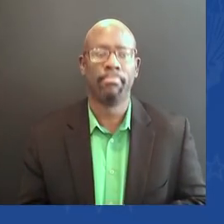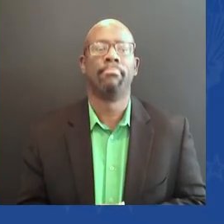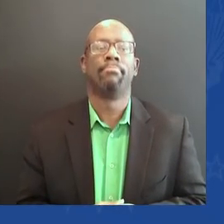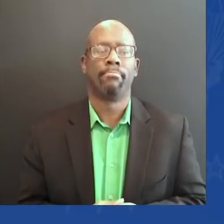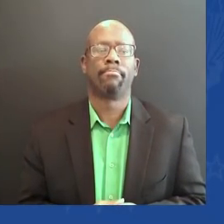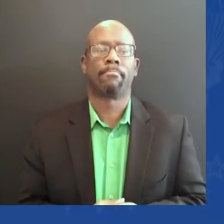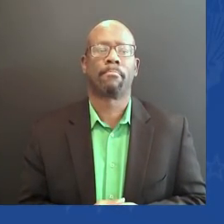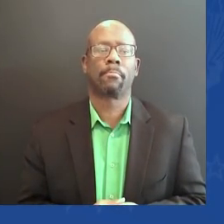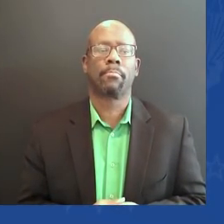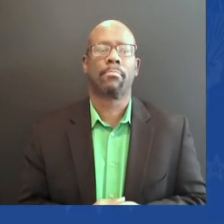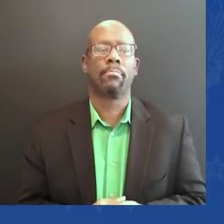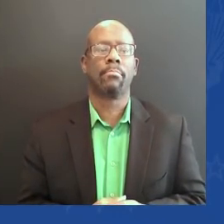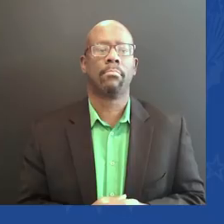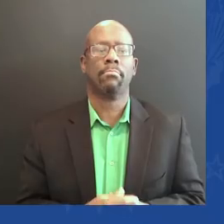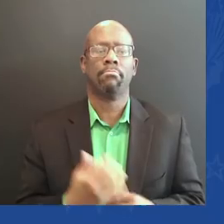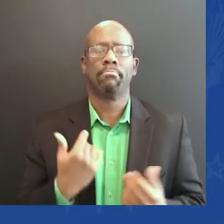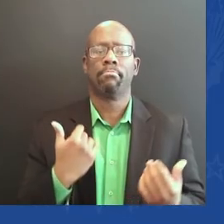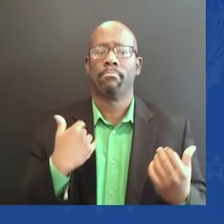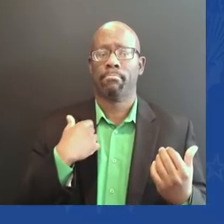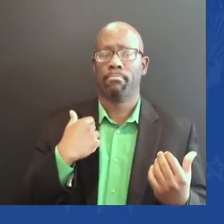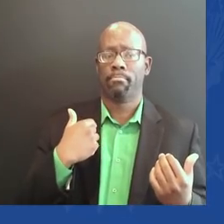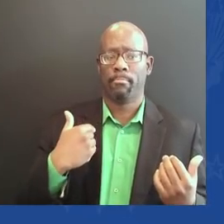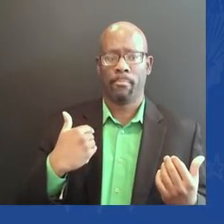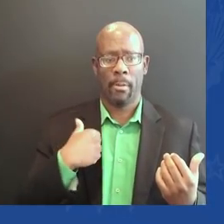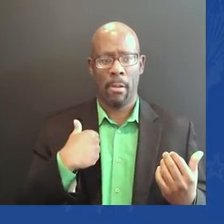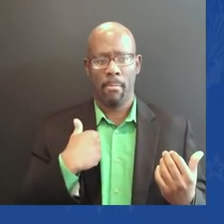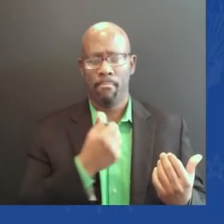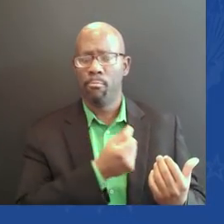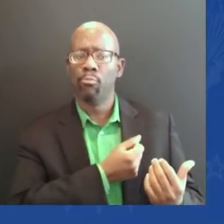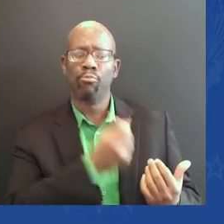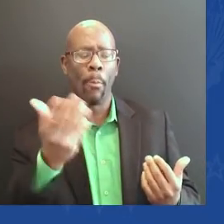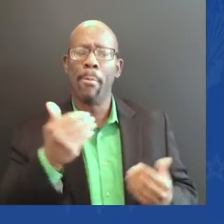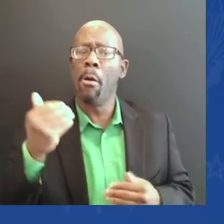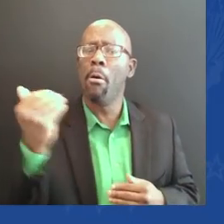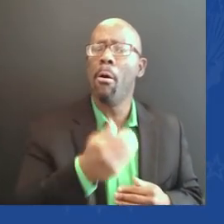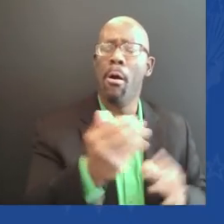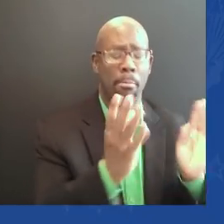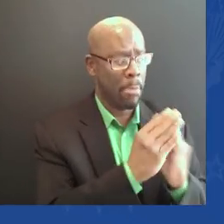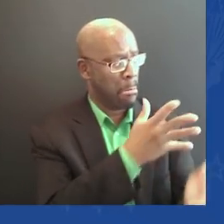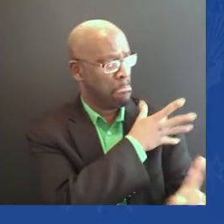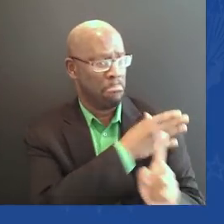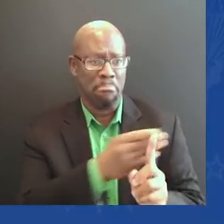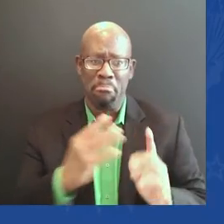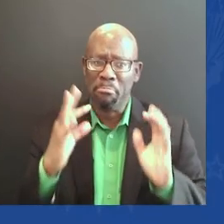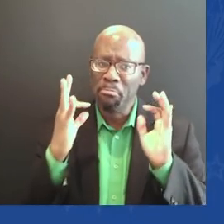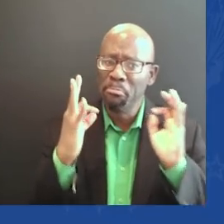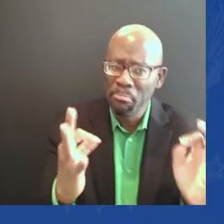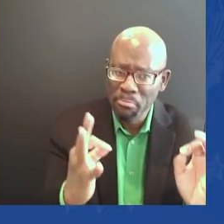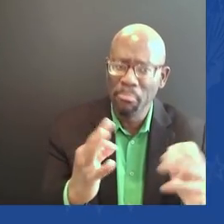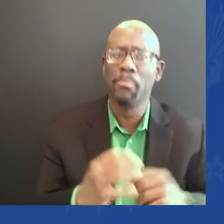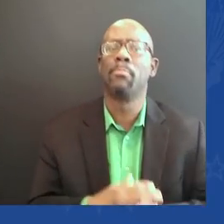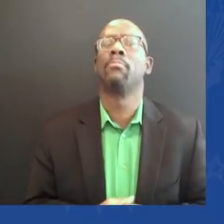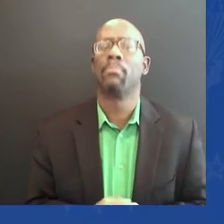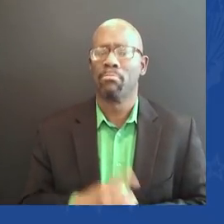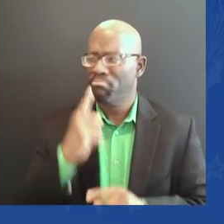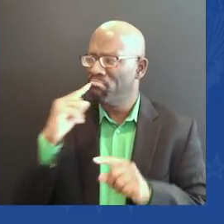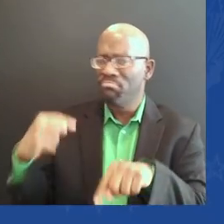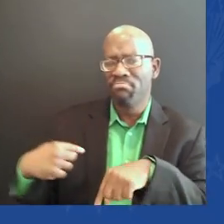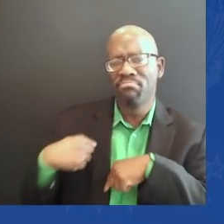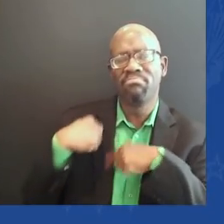of very productive meetings in the past few days, and I'm looking forward to continuing to make progress on critical global issues that we --